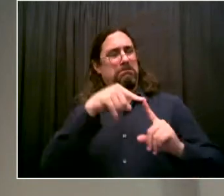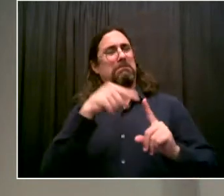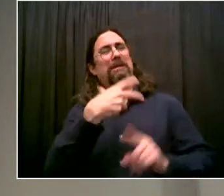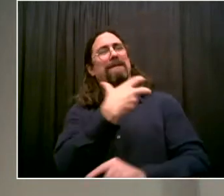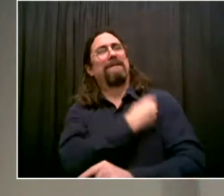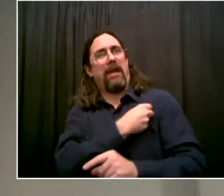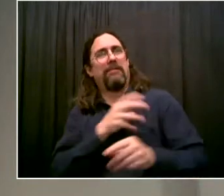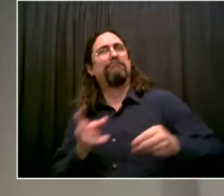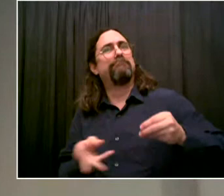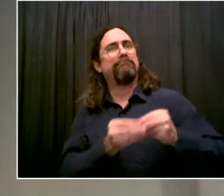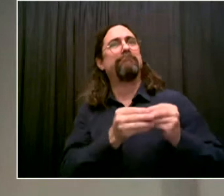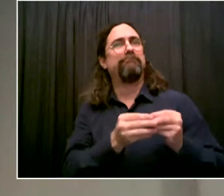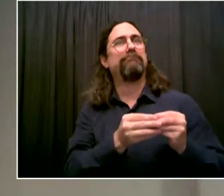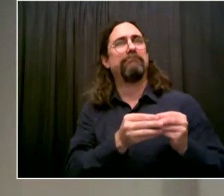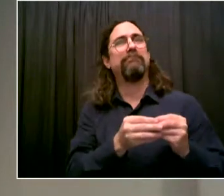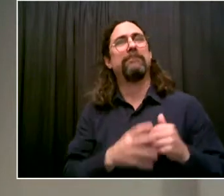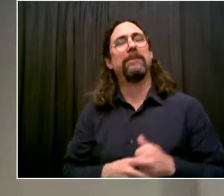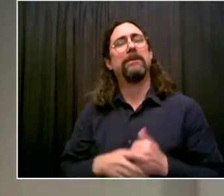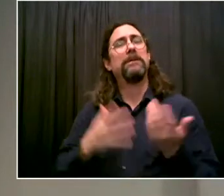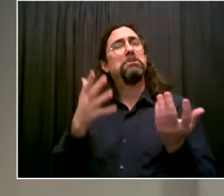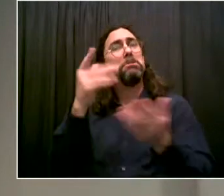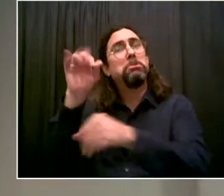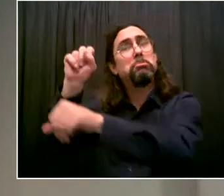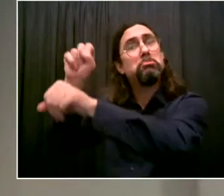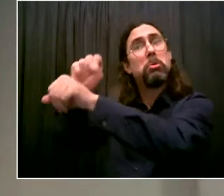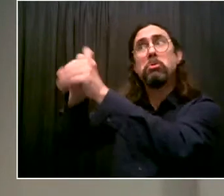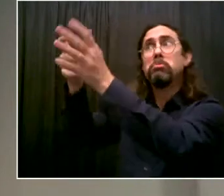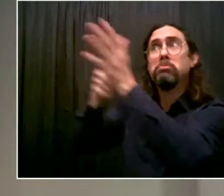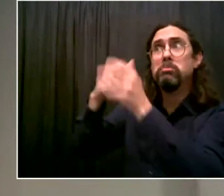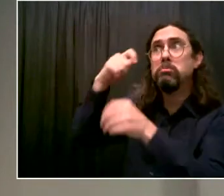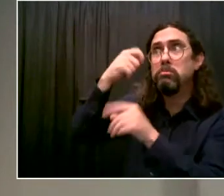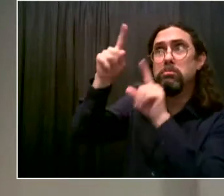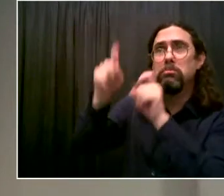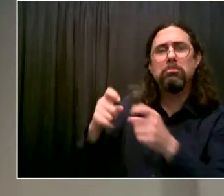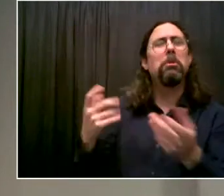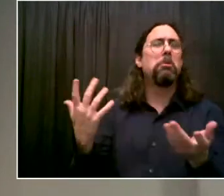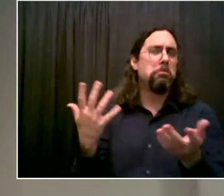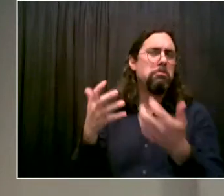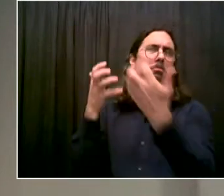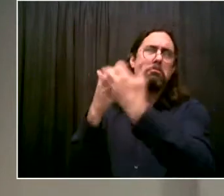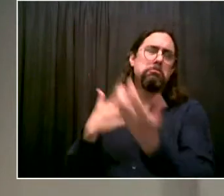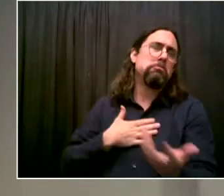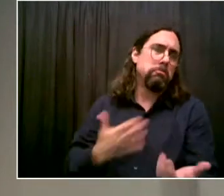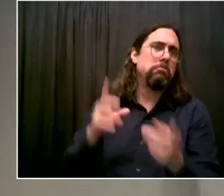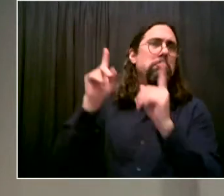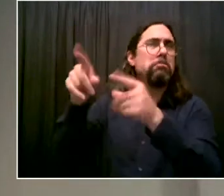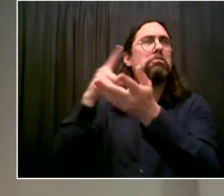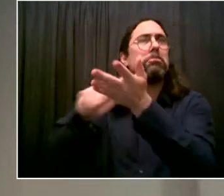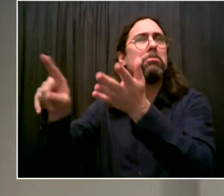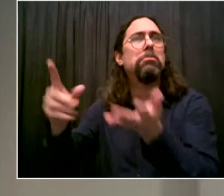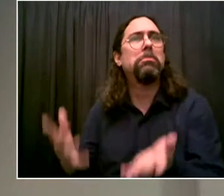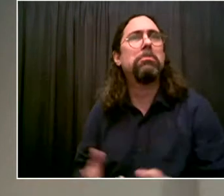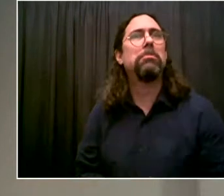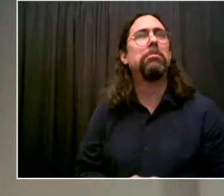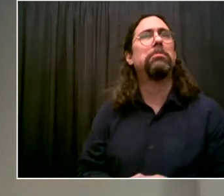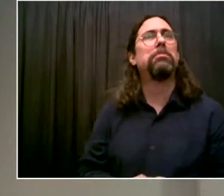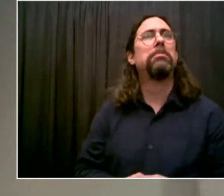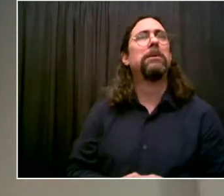IT'S MANDATED BY YOUR EMPLOYER. WE WANT TO CONTINUE TO HAVE HIGH LEVEL OF TESTING BUT TARGETED